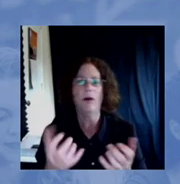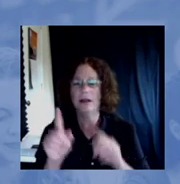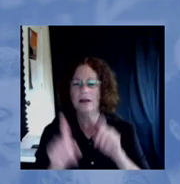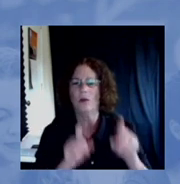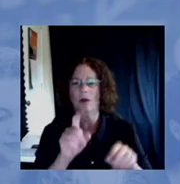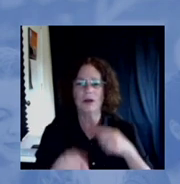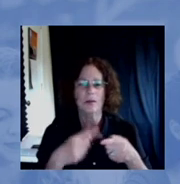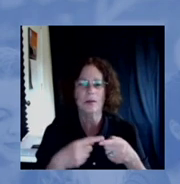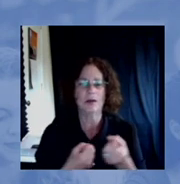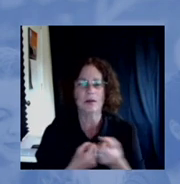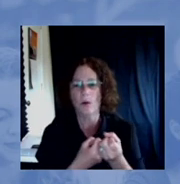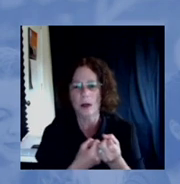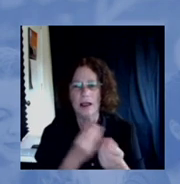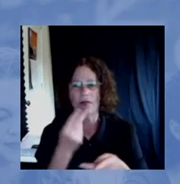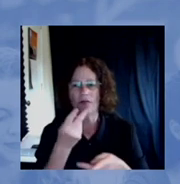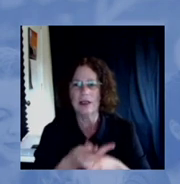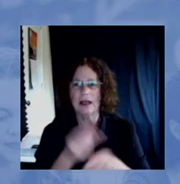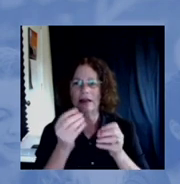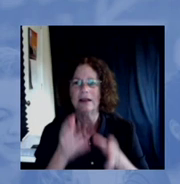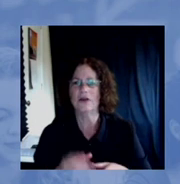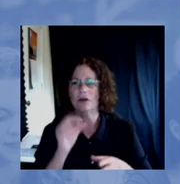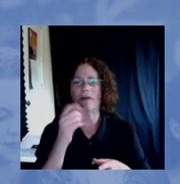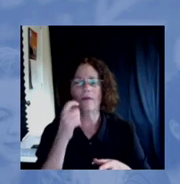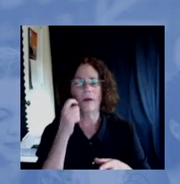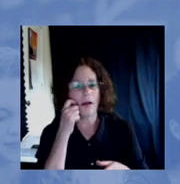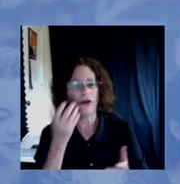AND RETAINING TEACHERS OF COLOR. I WANTED TO DIVE IN ON THAT.